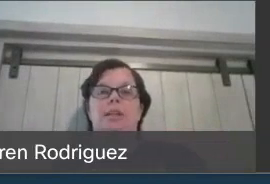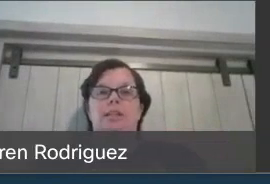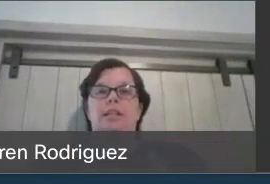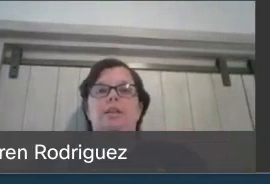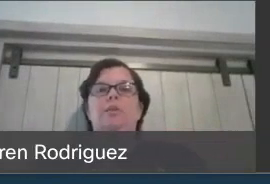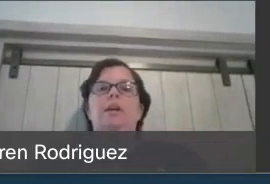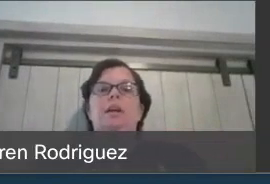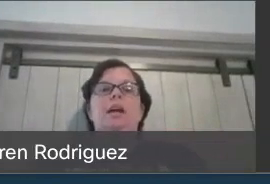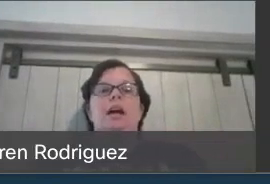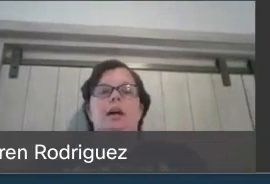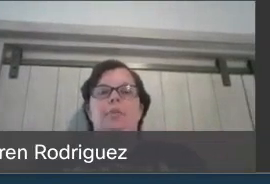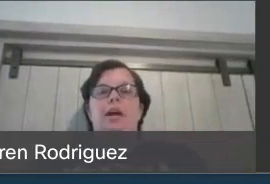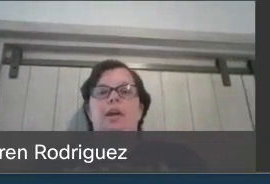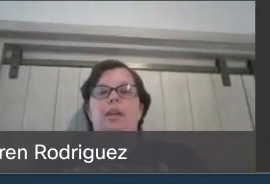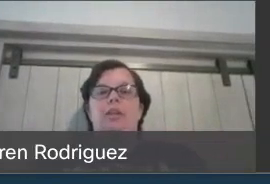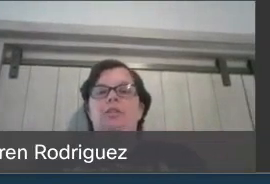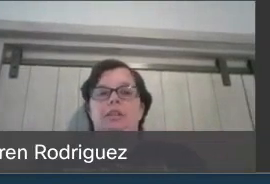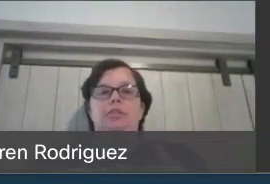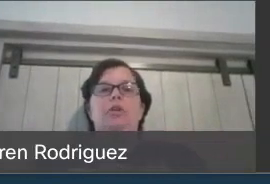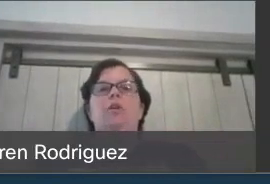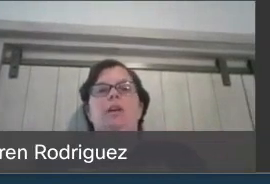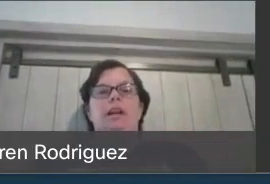Do you want to continue? That way they're still in control